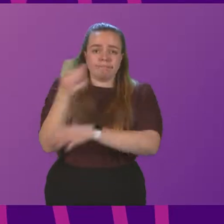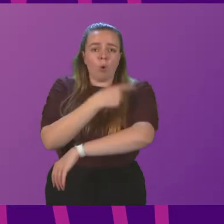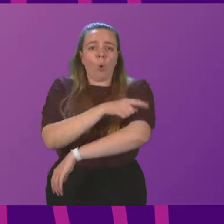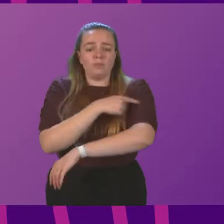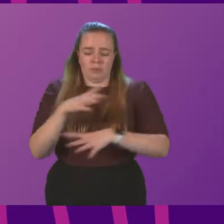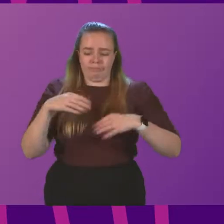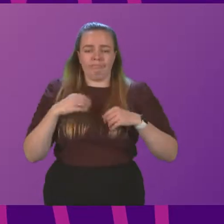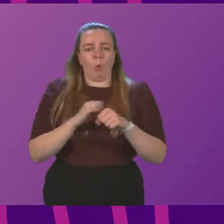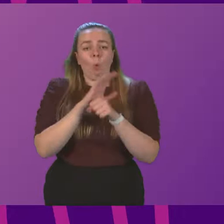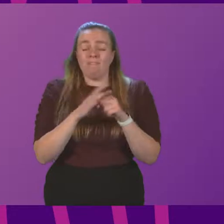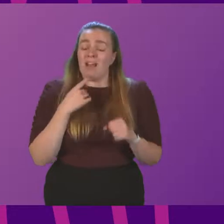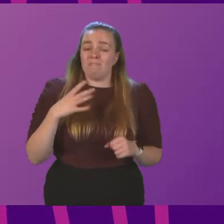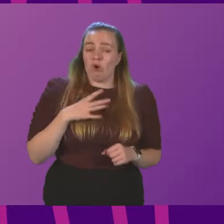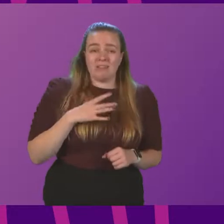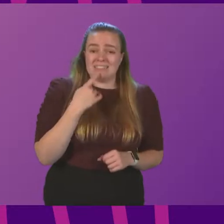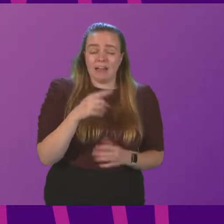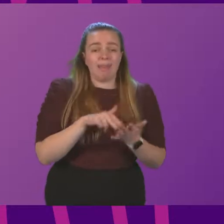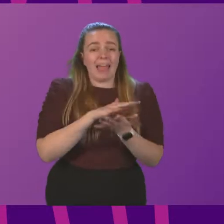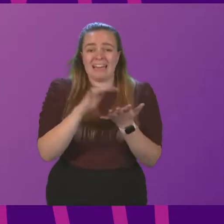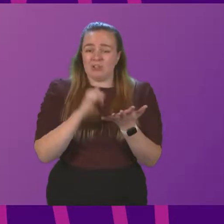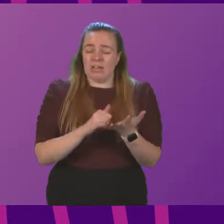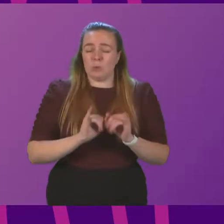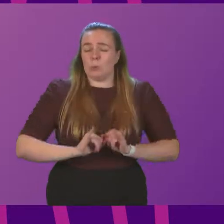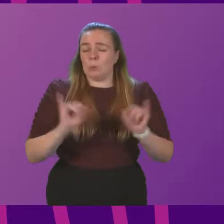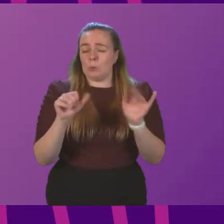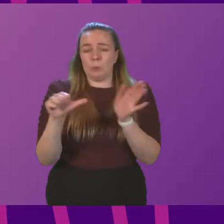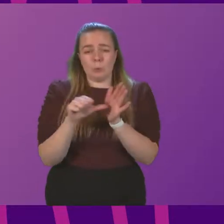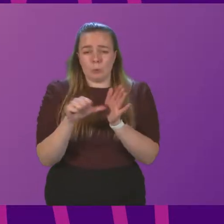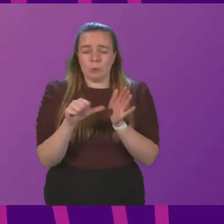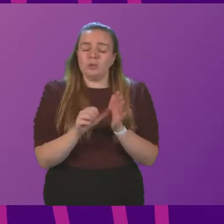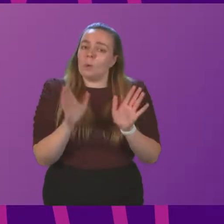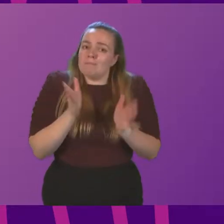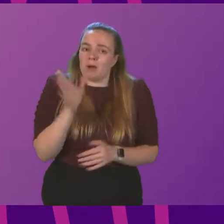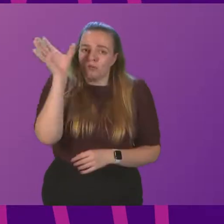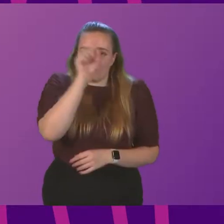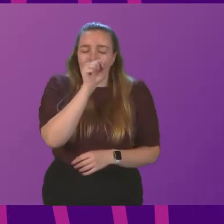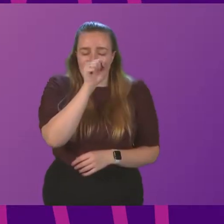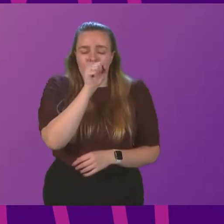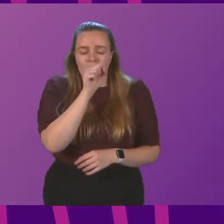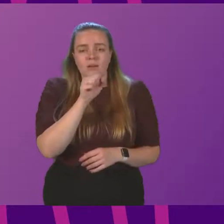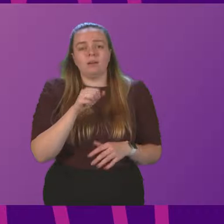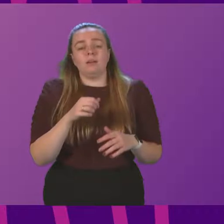as I have said, our NHS is under intense pressure. We must therefore remember that, however much we